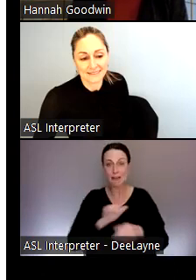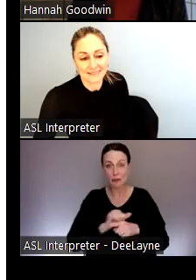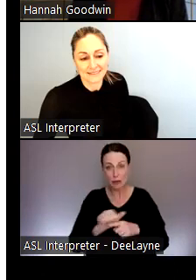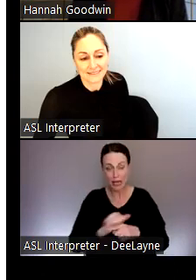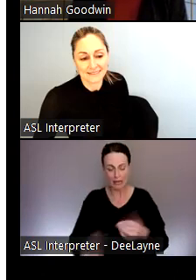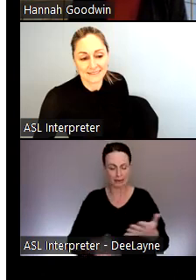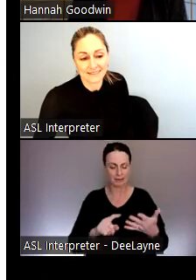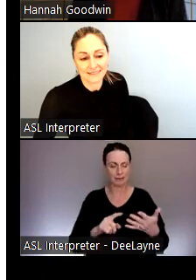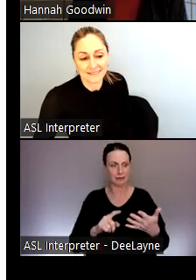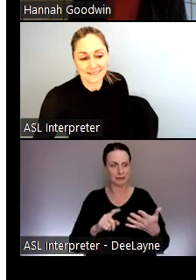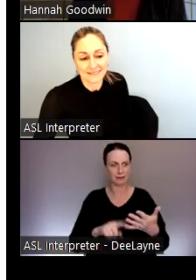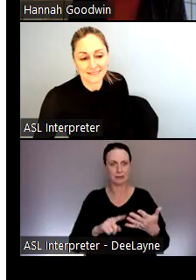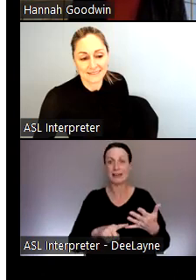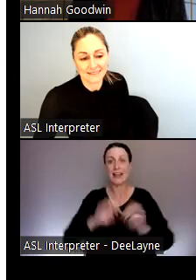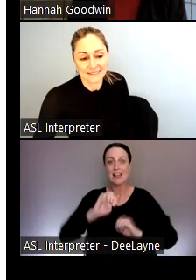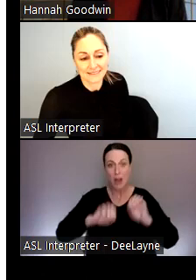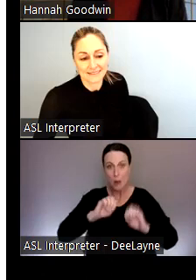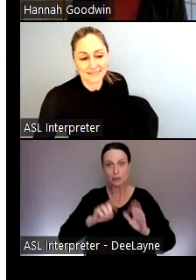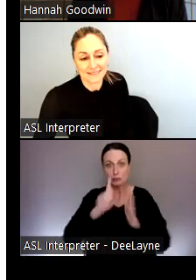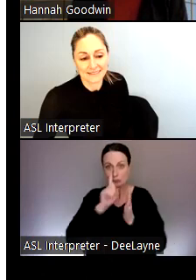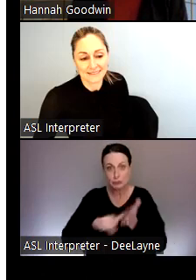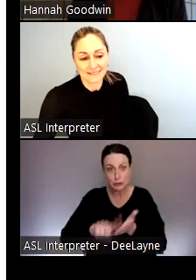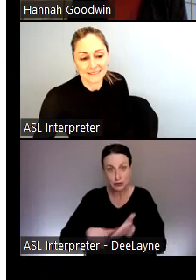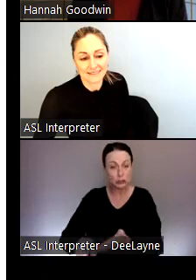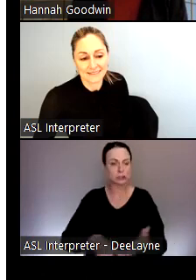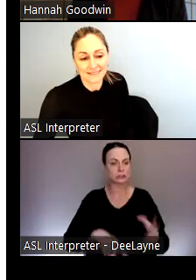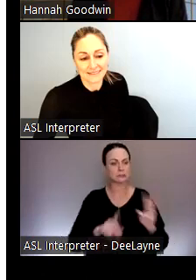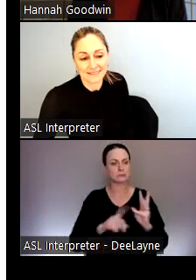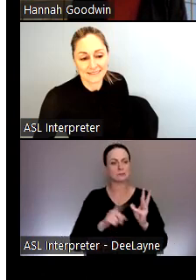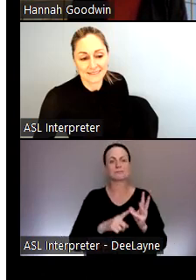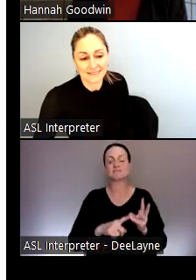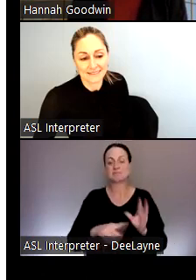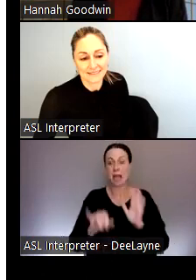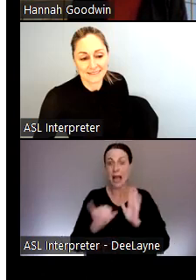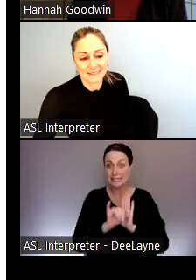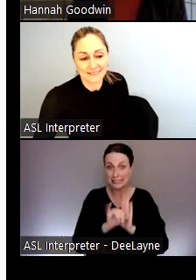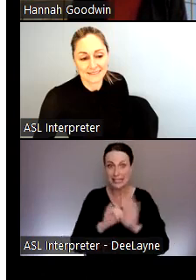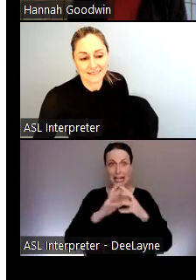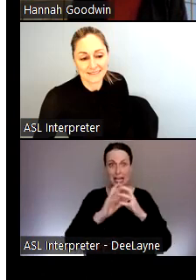Evaluation and research. Identity, intersectionality, and inclusion.